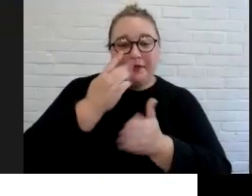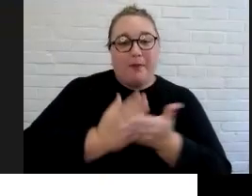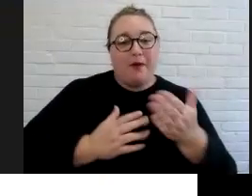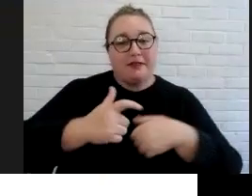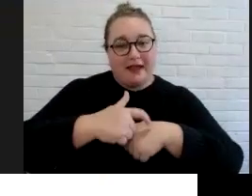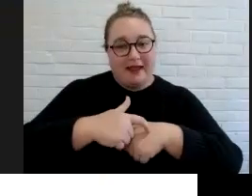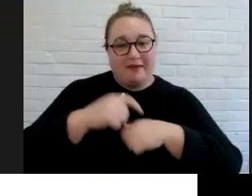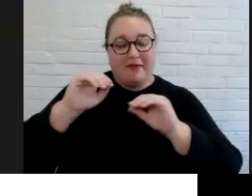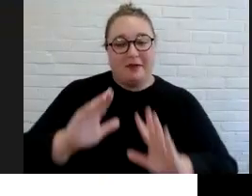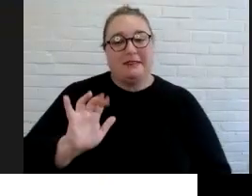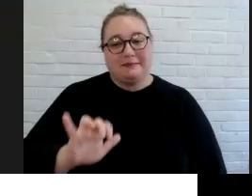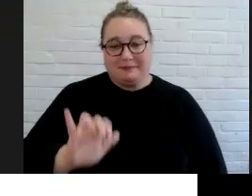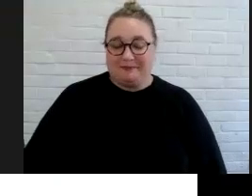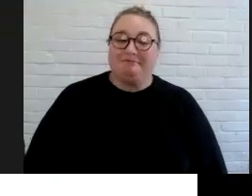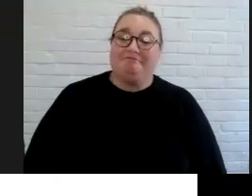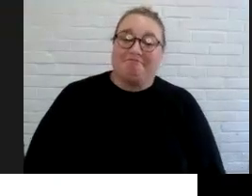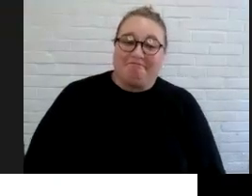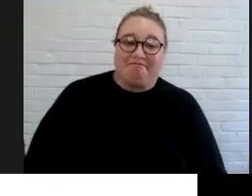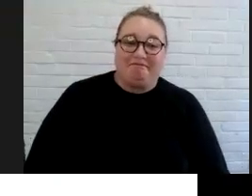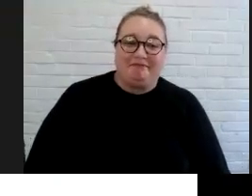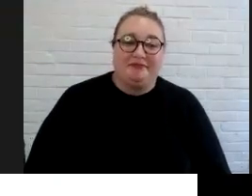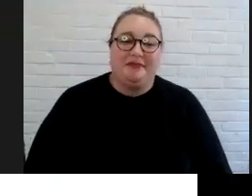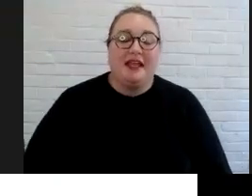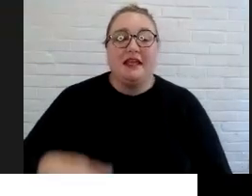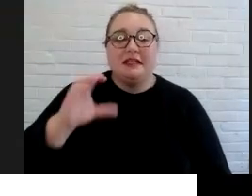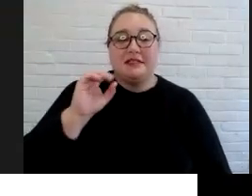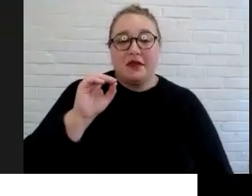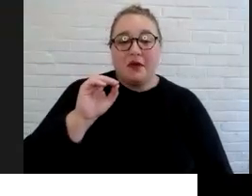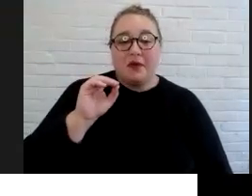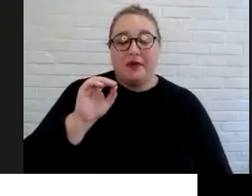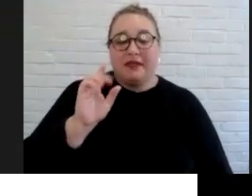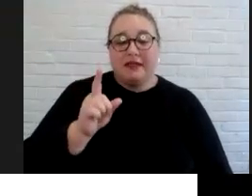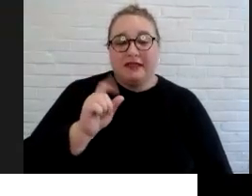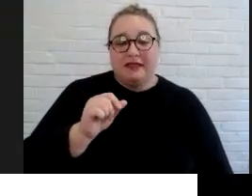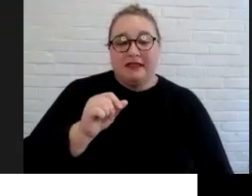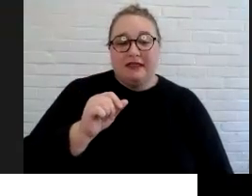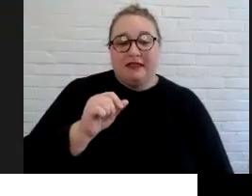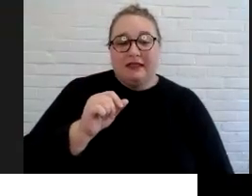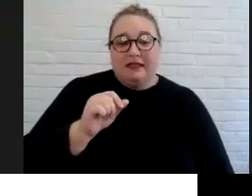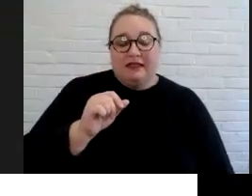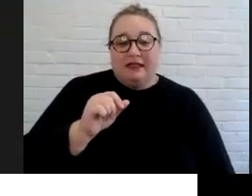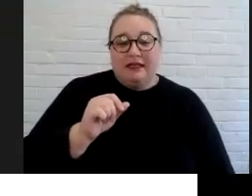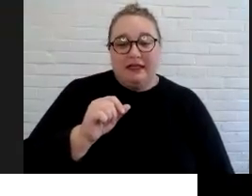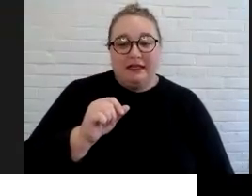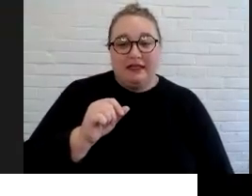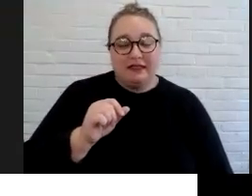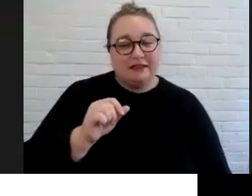So this is a long answer.